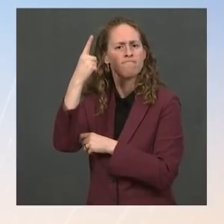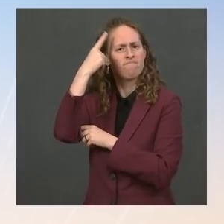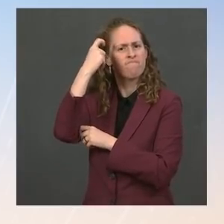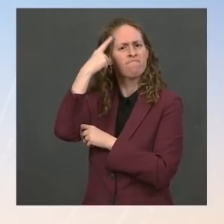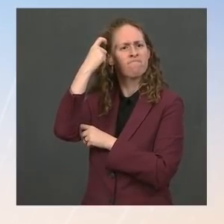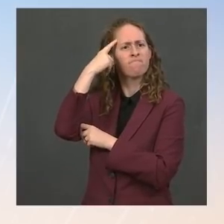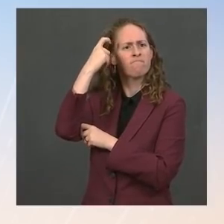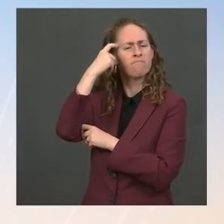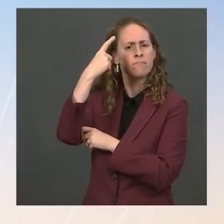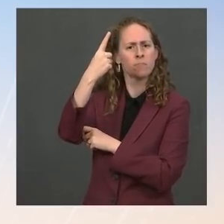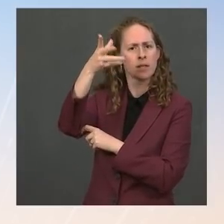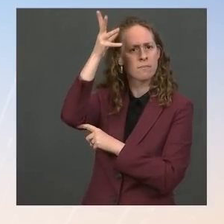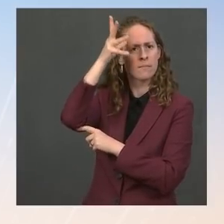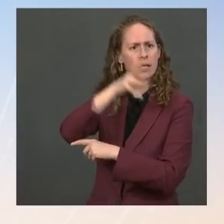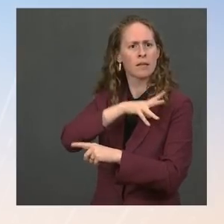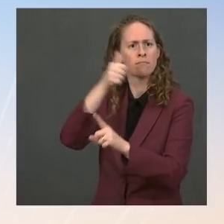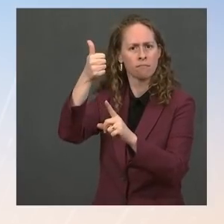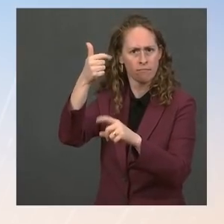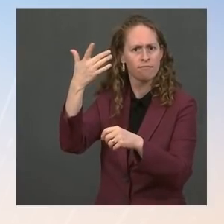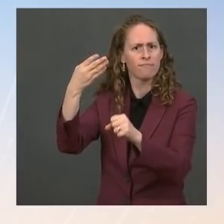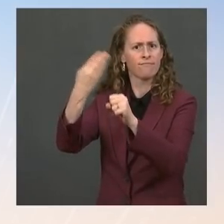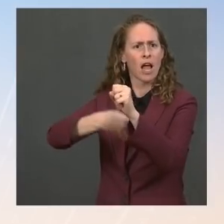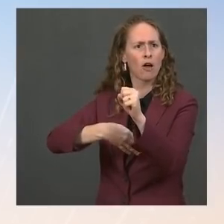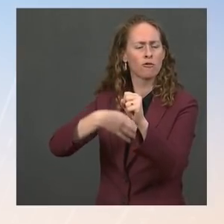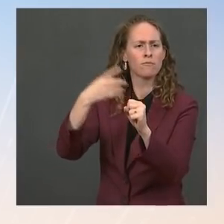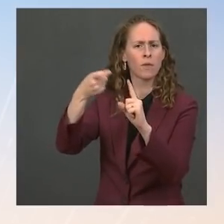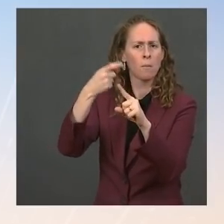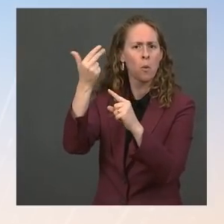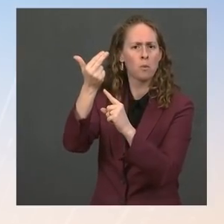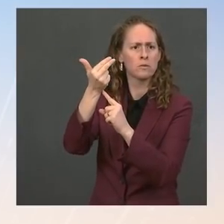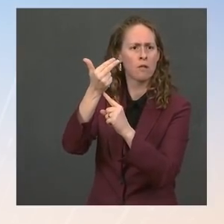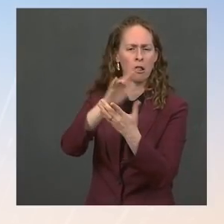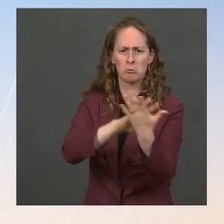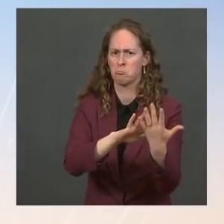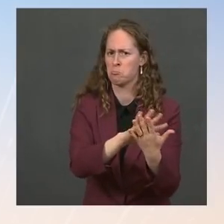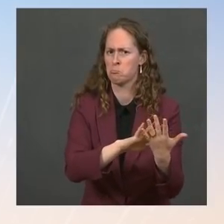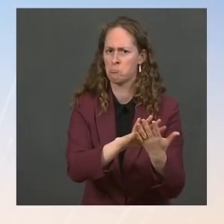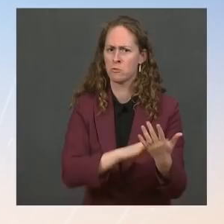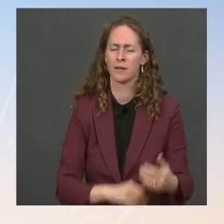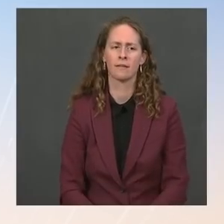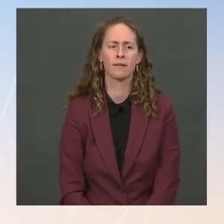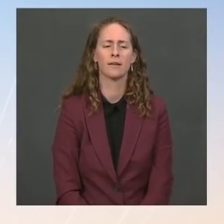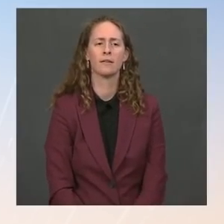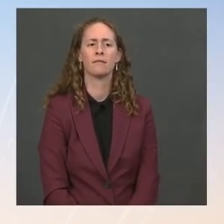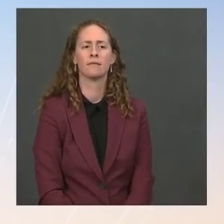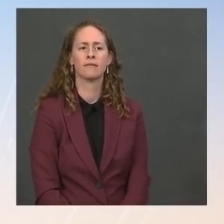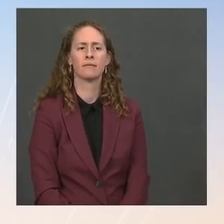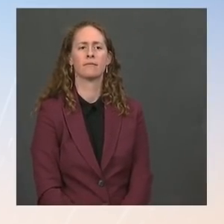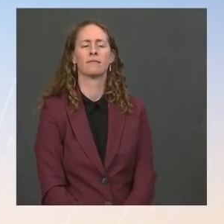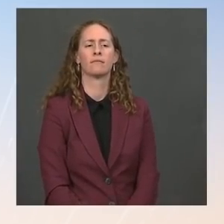He was the recipient of a Presidential Medal of Freedom. Ms Psaki: I understand. And I would like to get you a more comprehensive reaction to it.